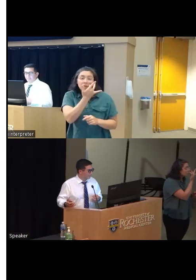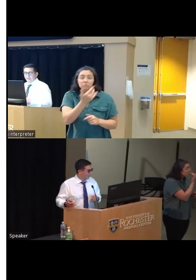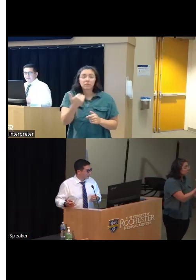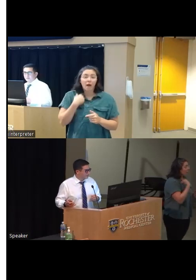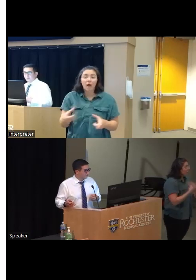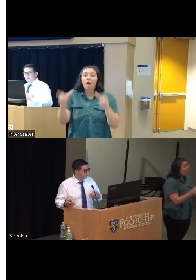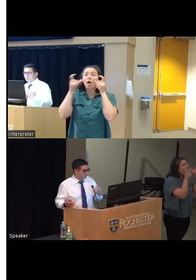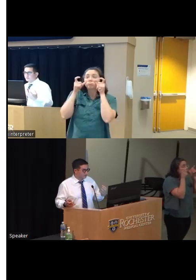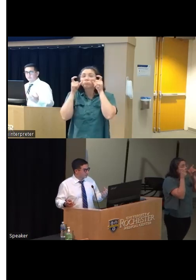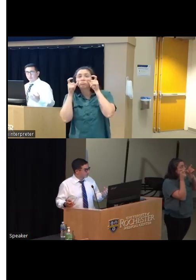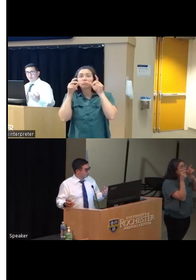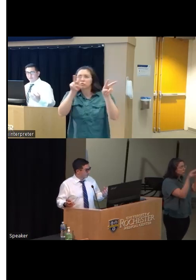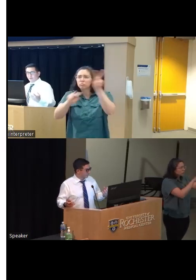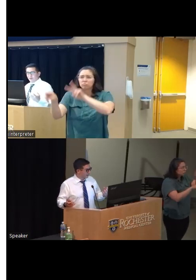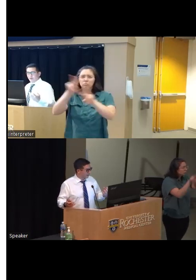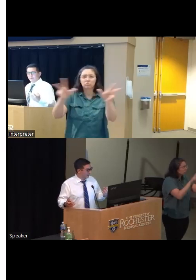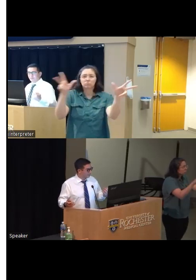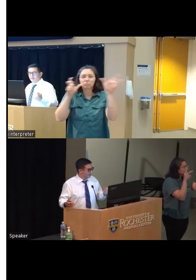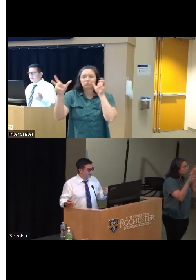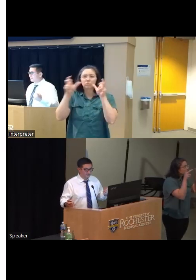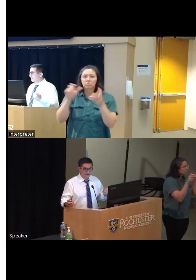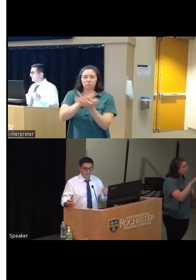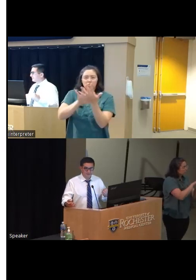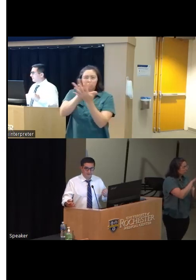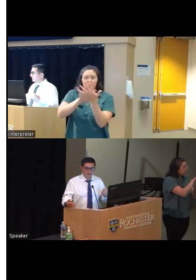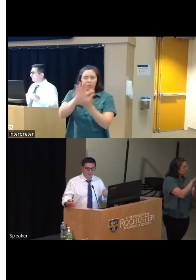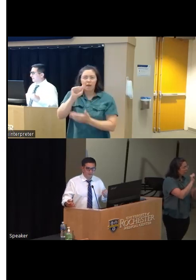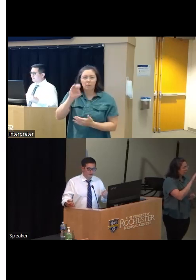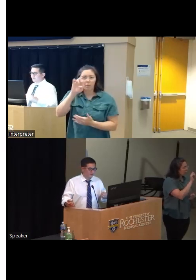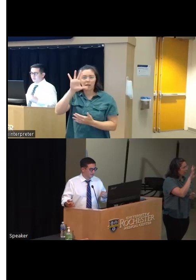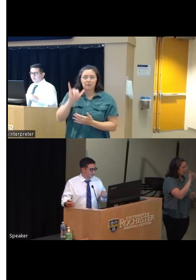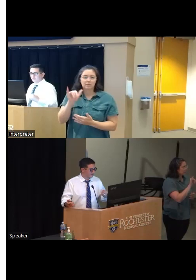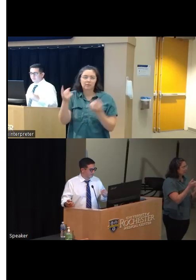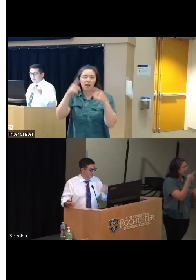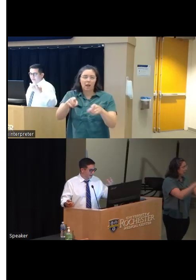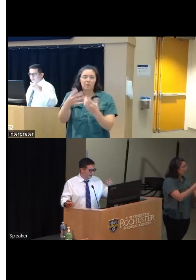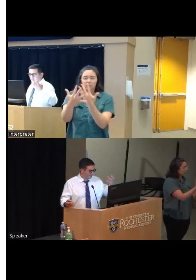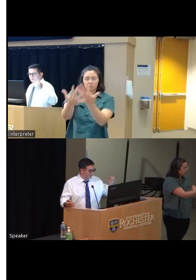room and so there is some sort of abnormality that's happening at the the level of the eye or